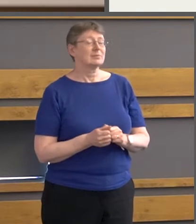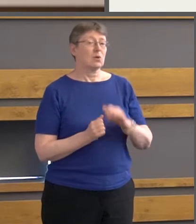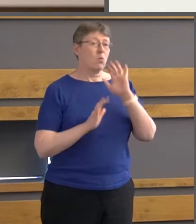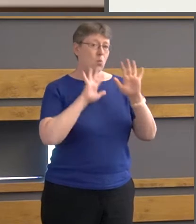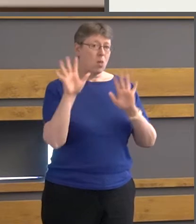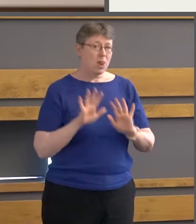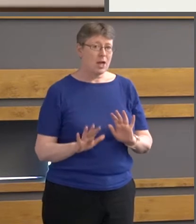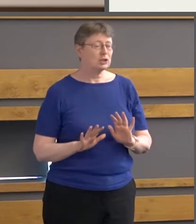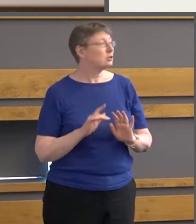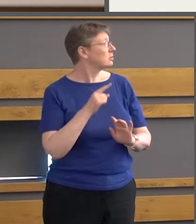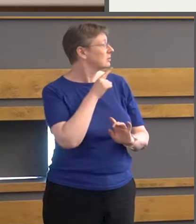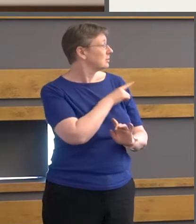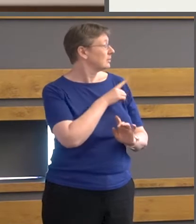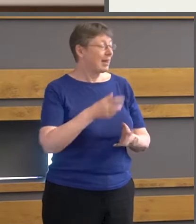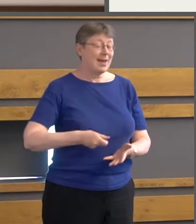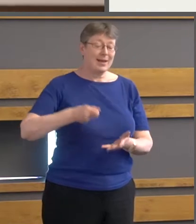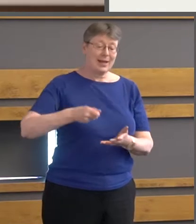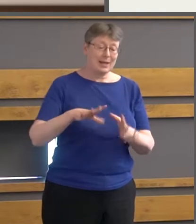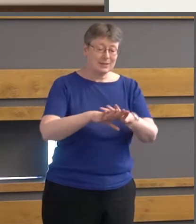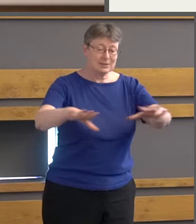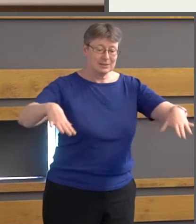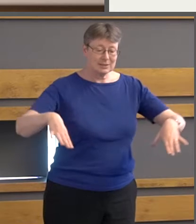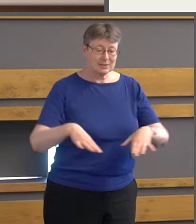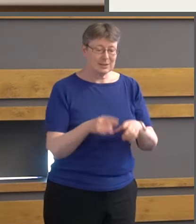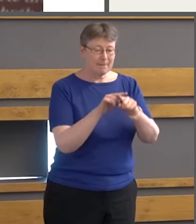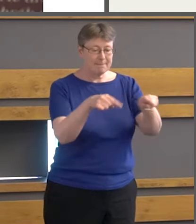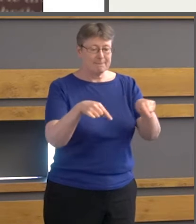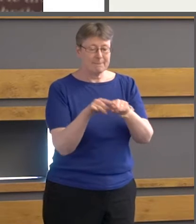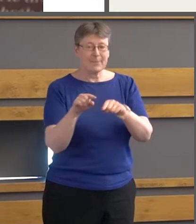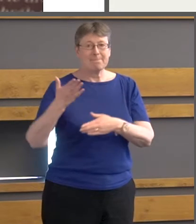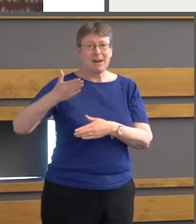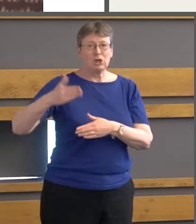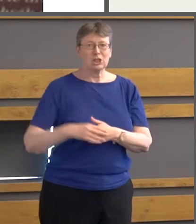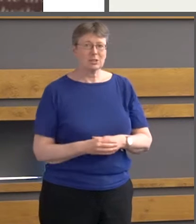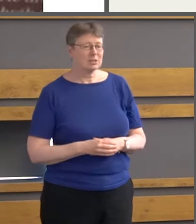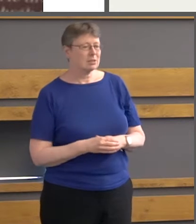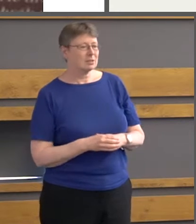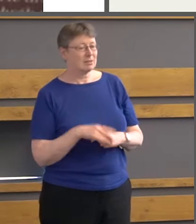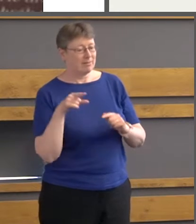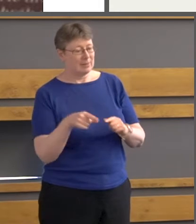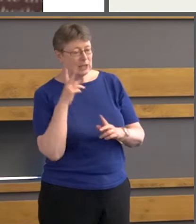by a case filled with engraved mirrors. The mirrors bear extracts